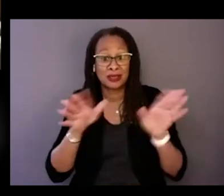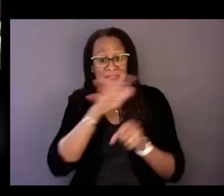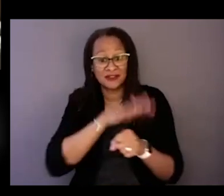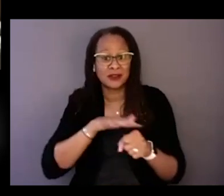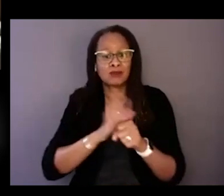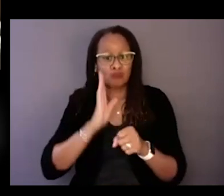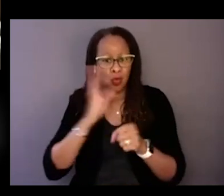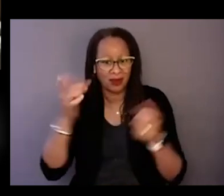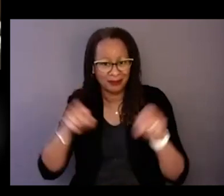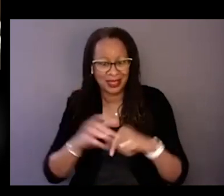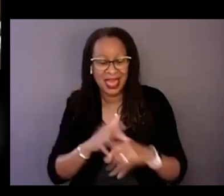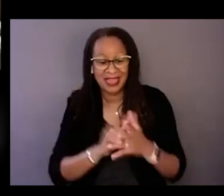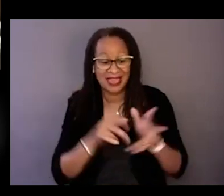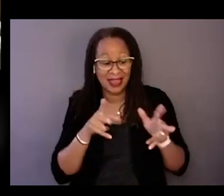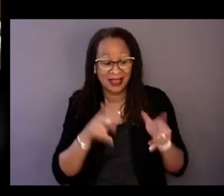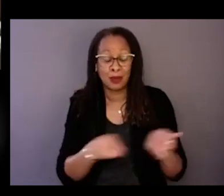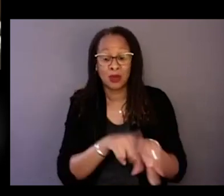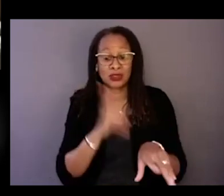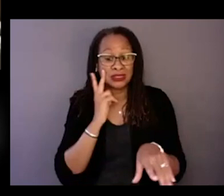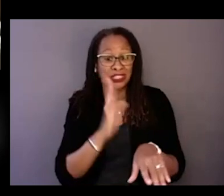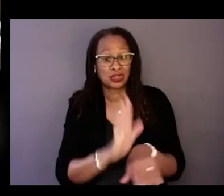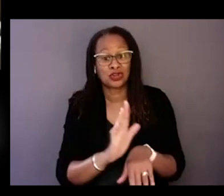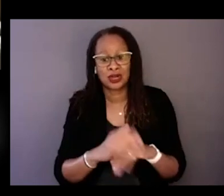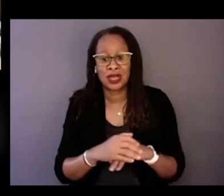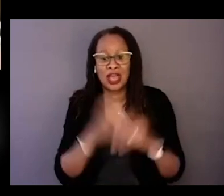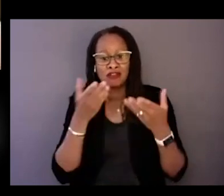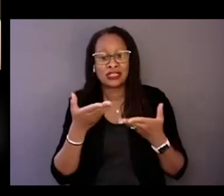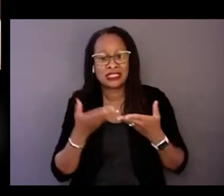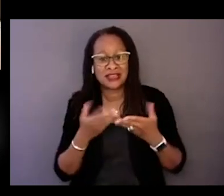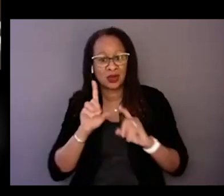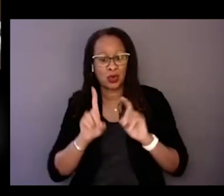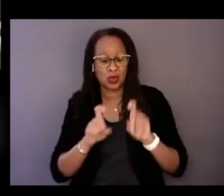And in that clip, you also see her receive these questions from Ed McMahon in which he asked her